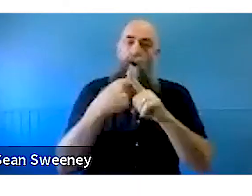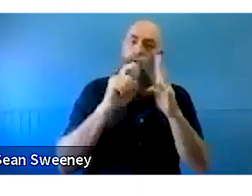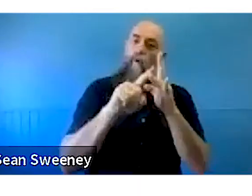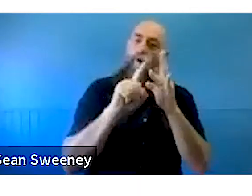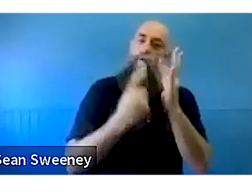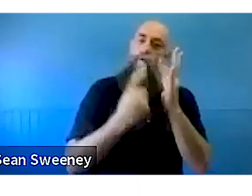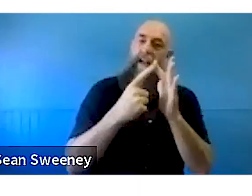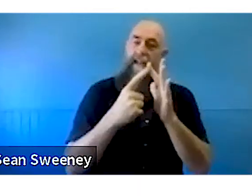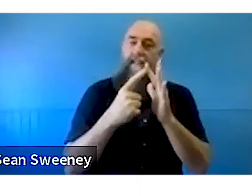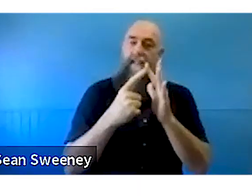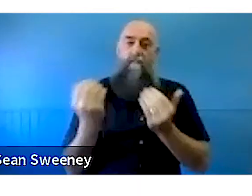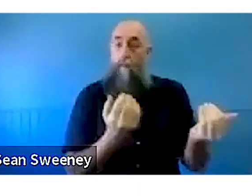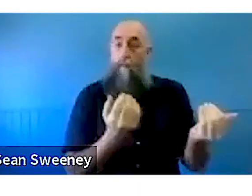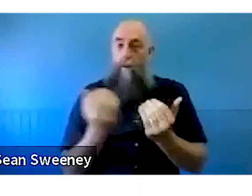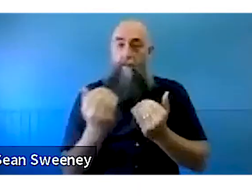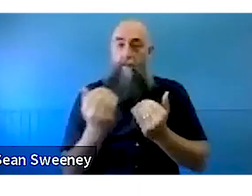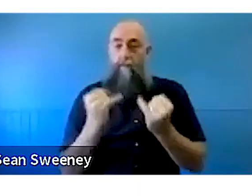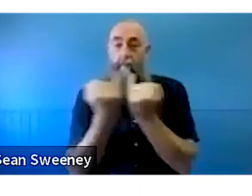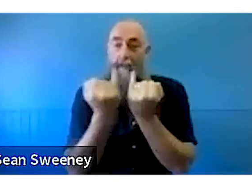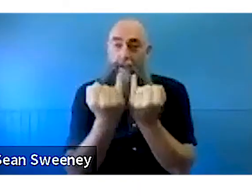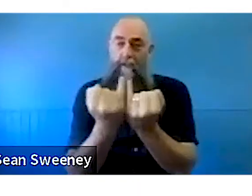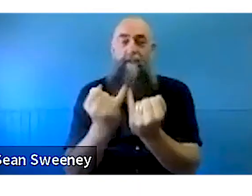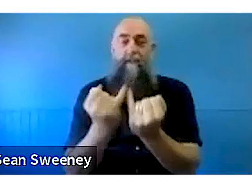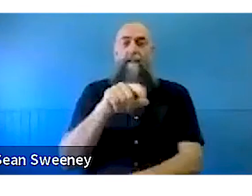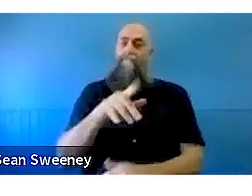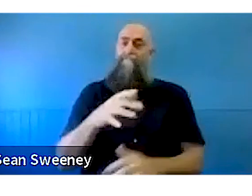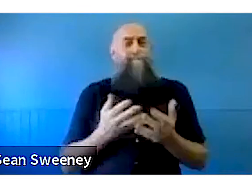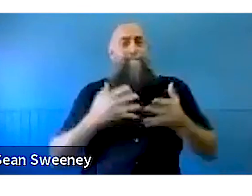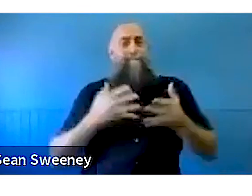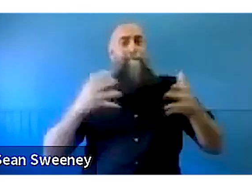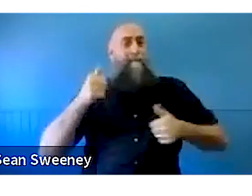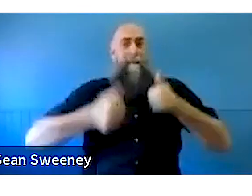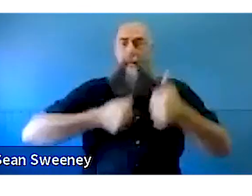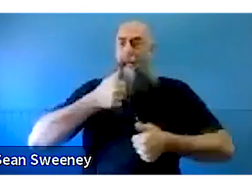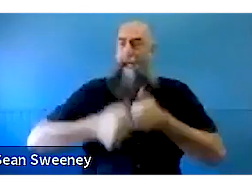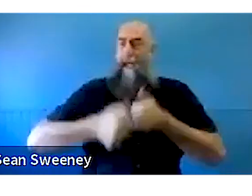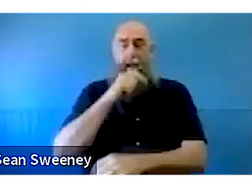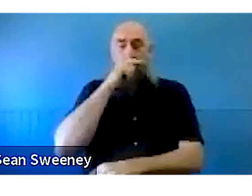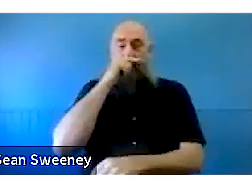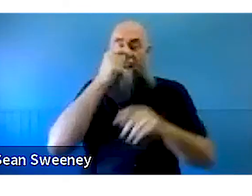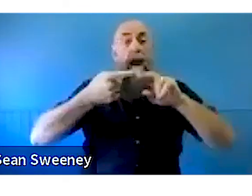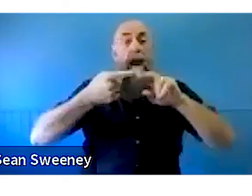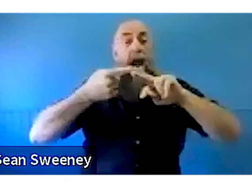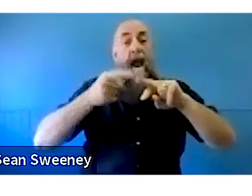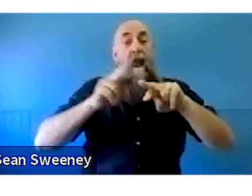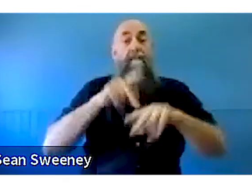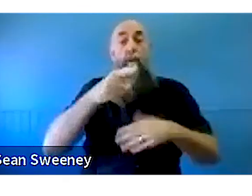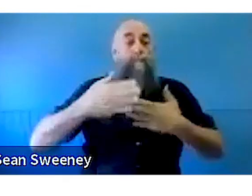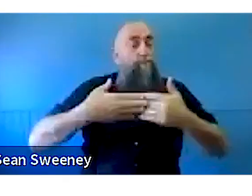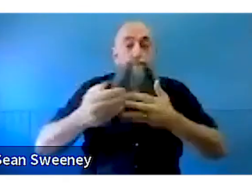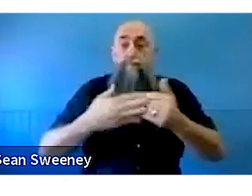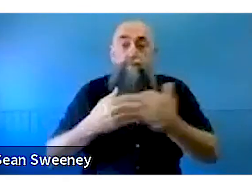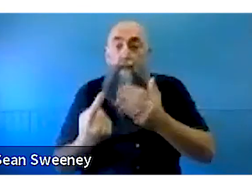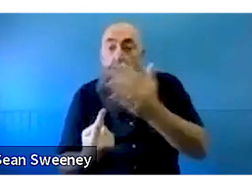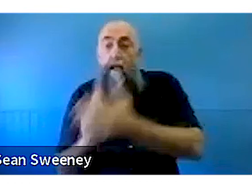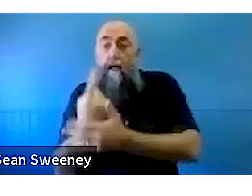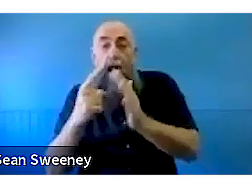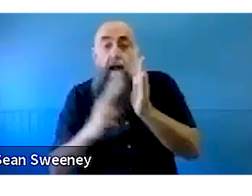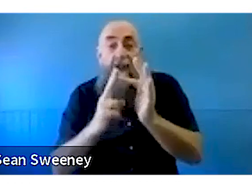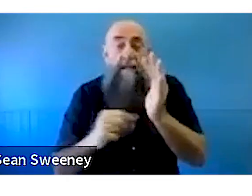If you're running an event, and you run it on the event of the